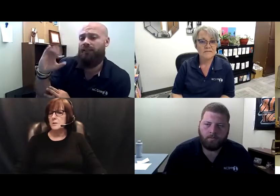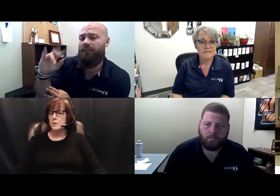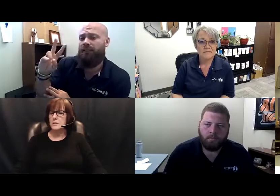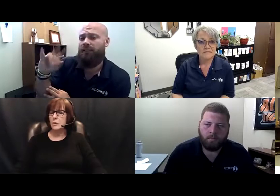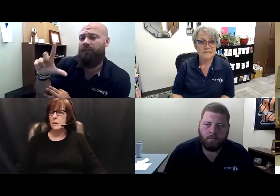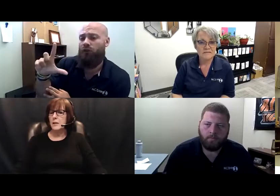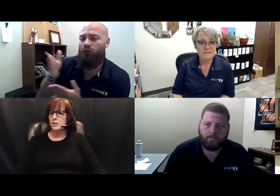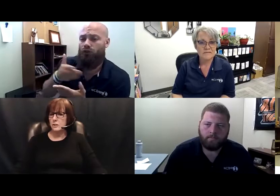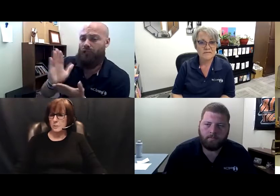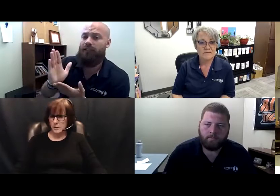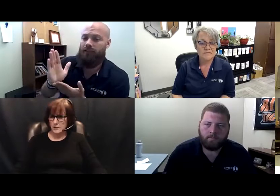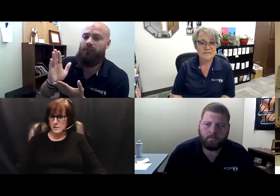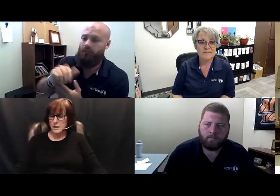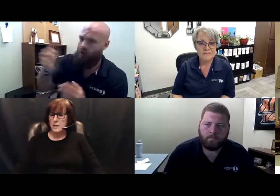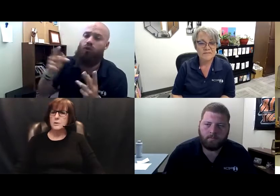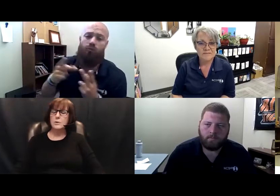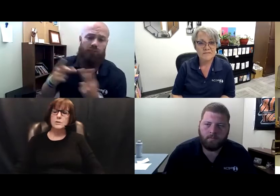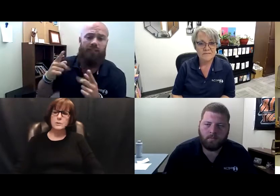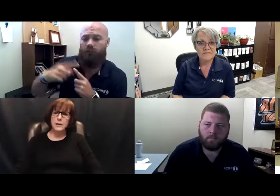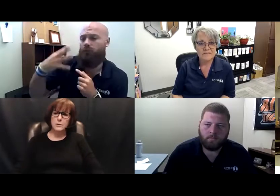discrimination complaint so you can do that through the